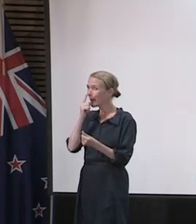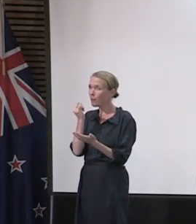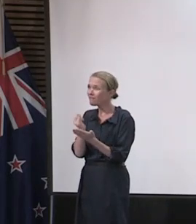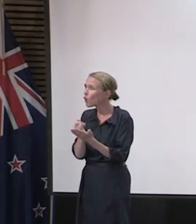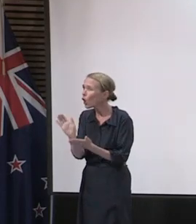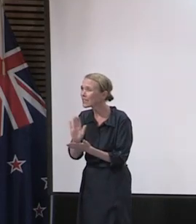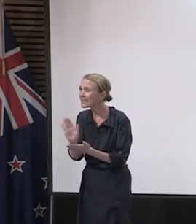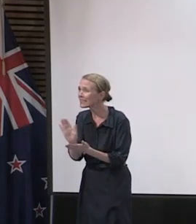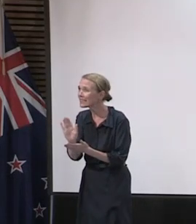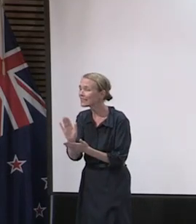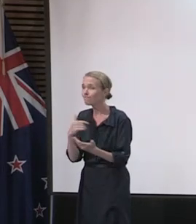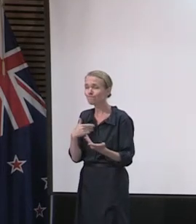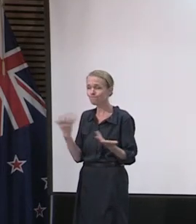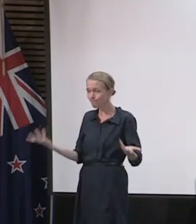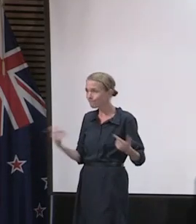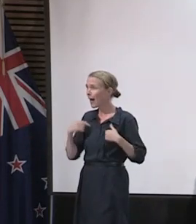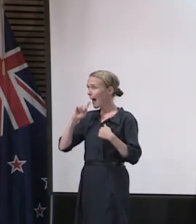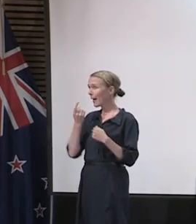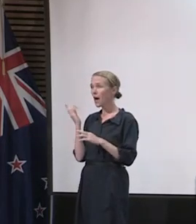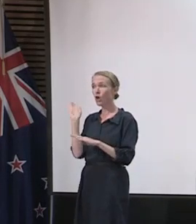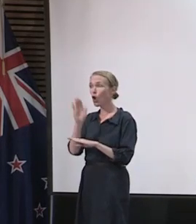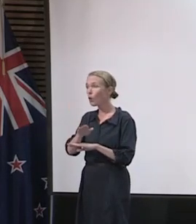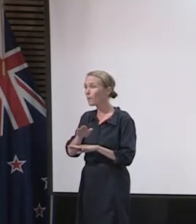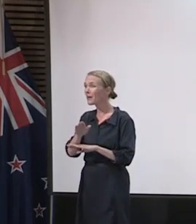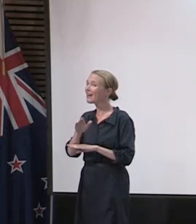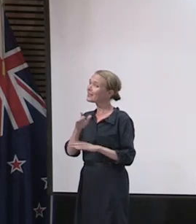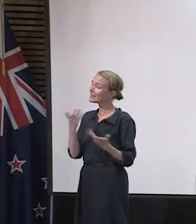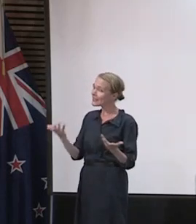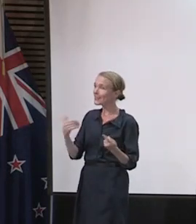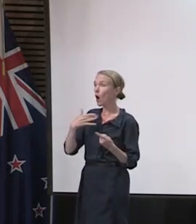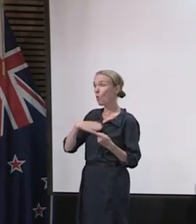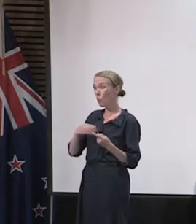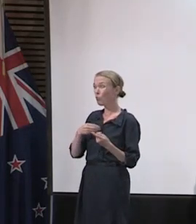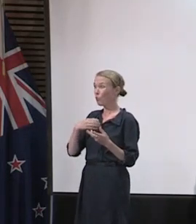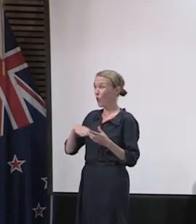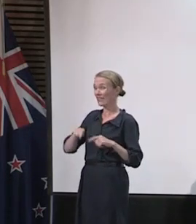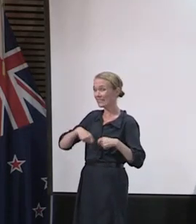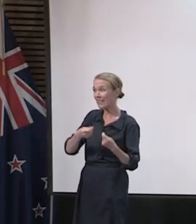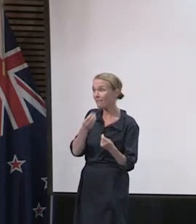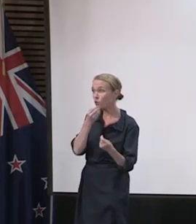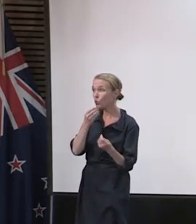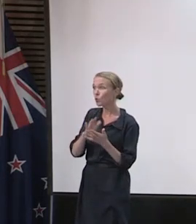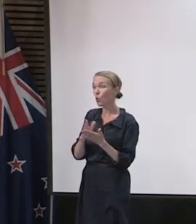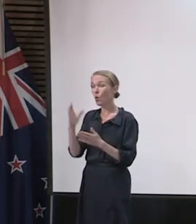take a compassionate approach for those who found themselves in a circumstance where they were unable to make any